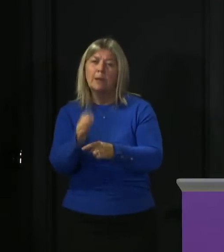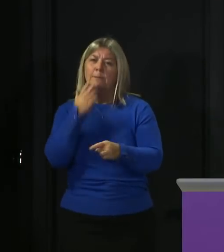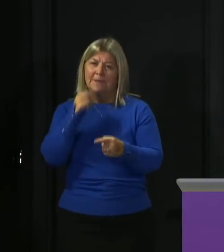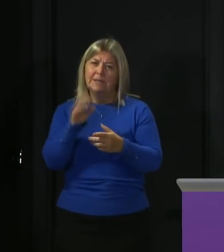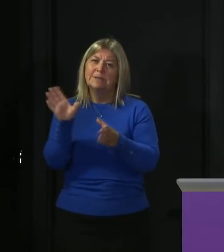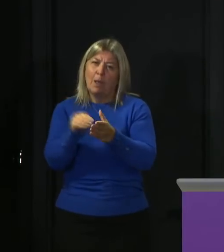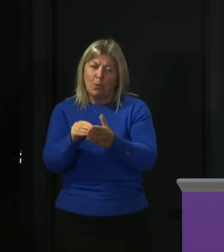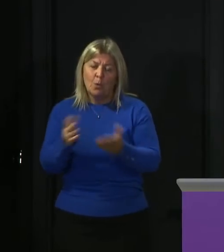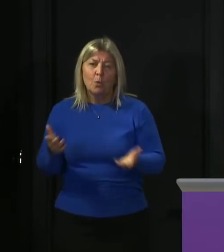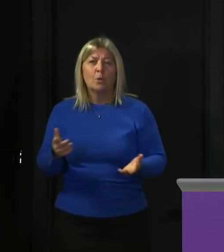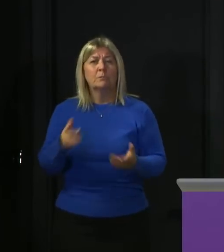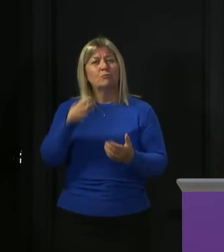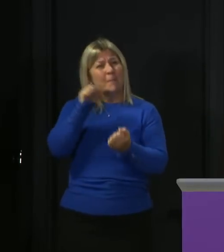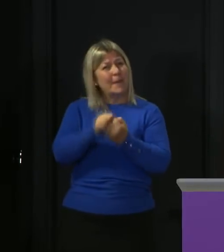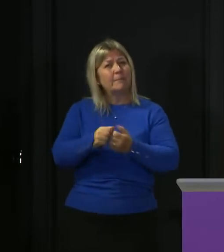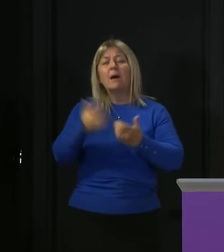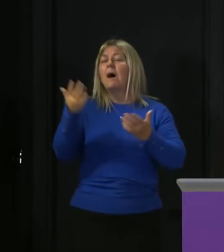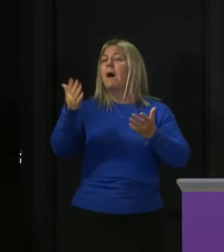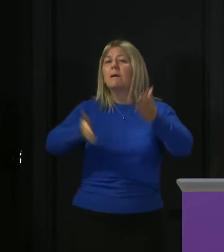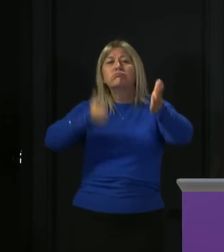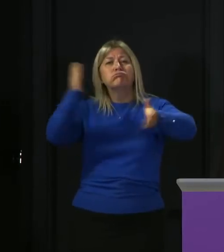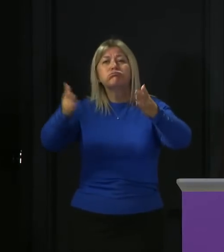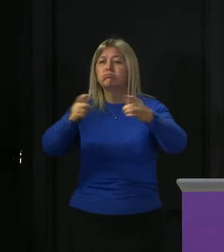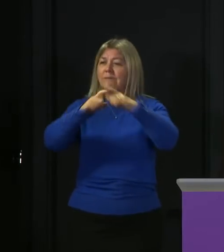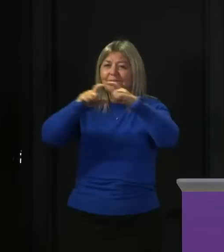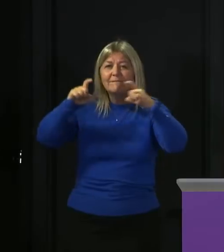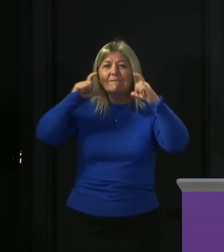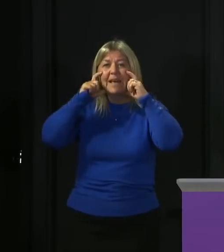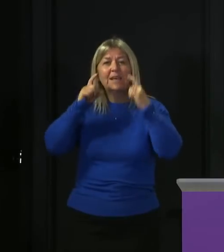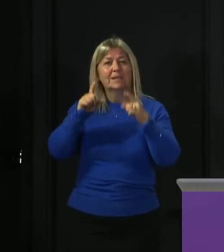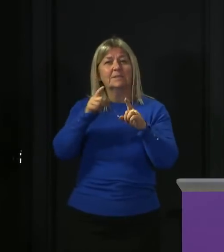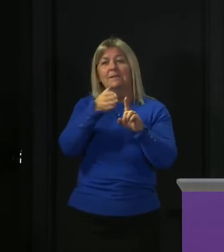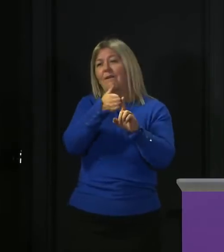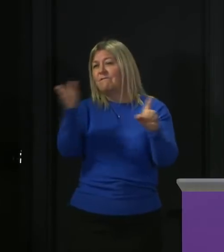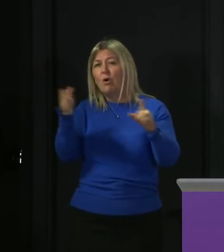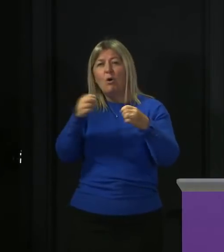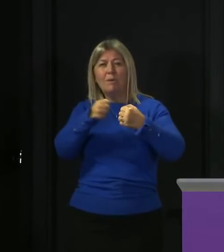your face covering, remember to avoid crowded places, if you go somewhere that is crowded,